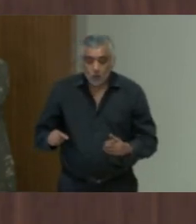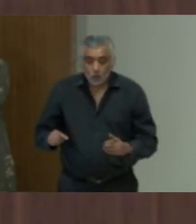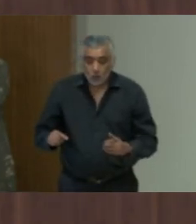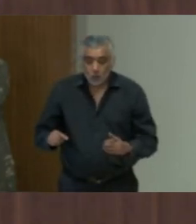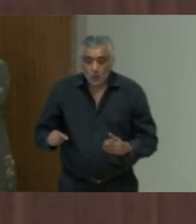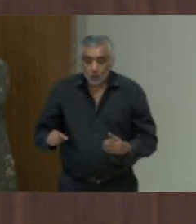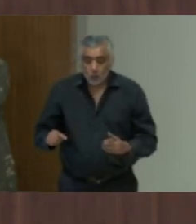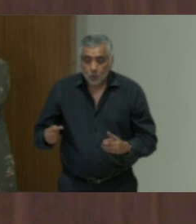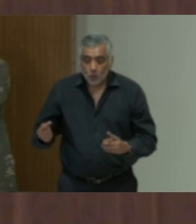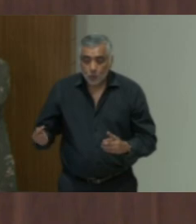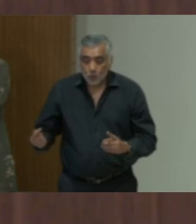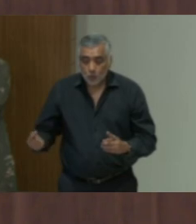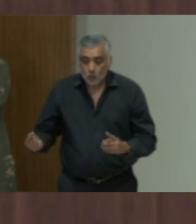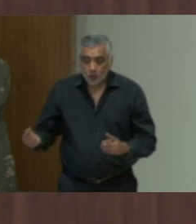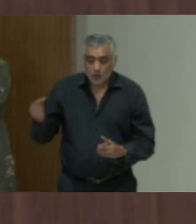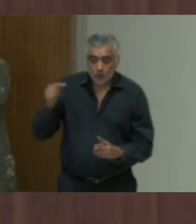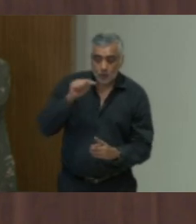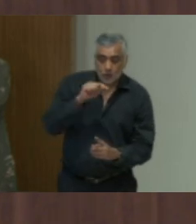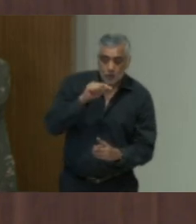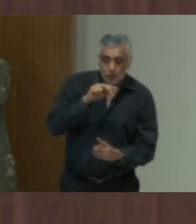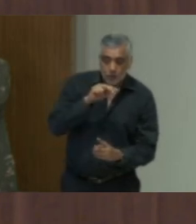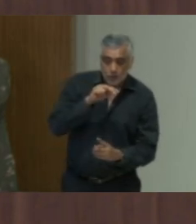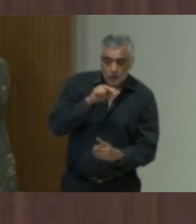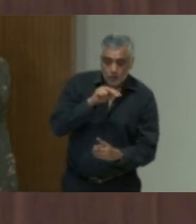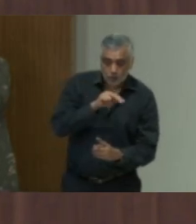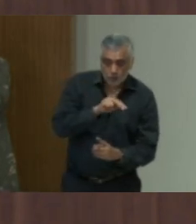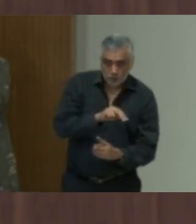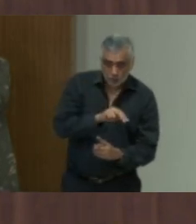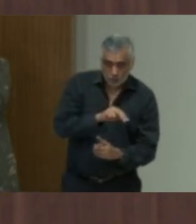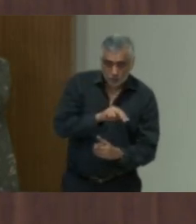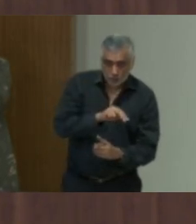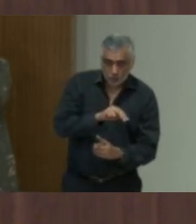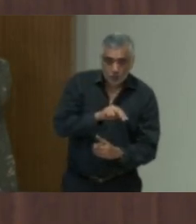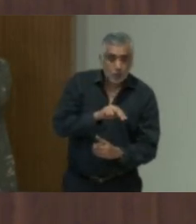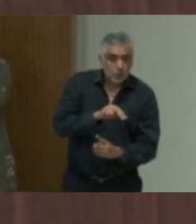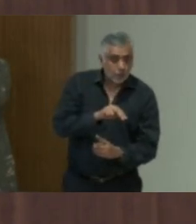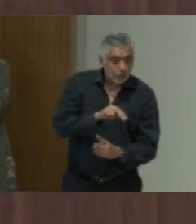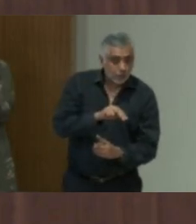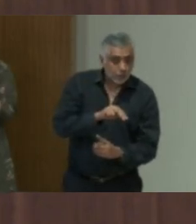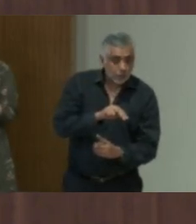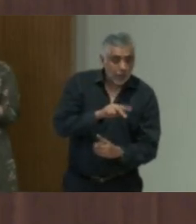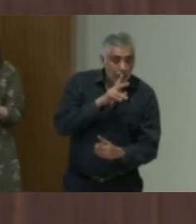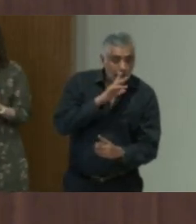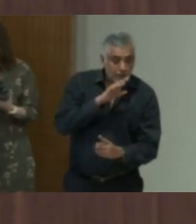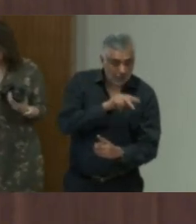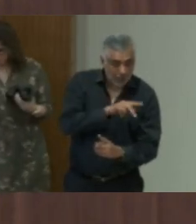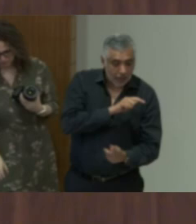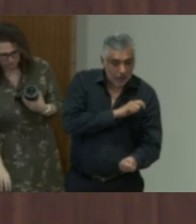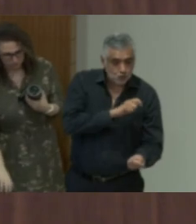totally on the abuse so far that has been, that has come from the clergy.